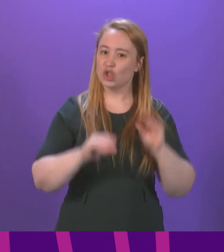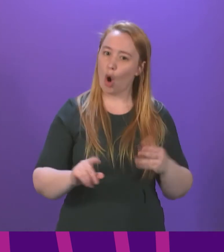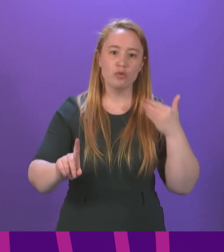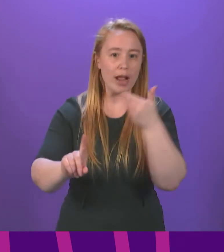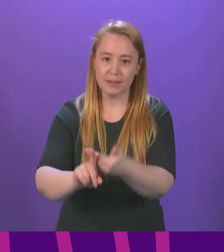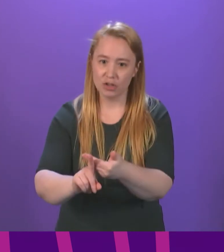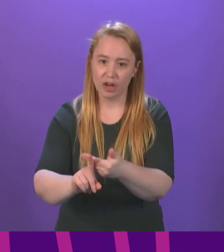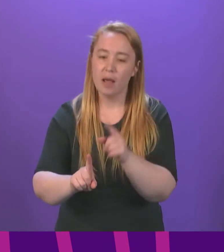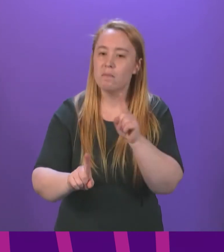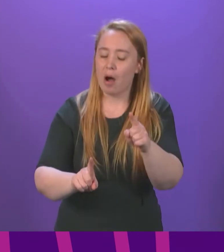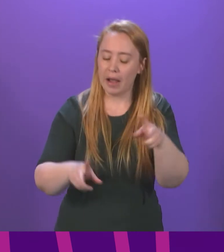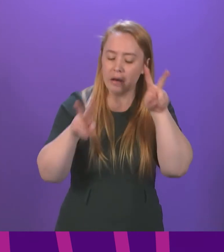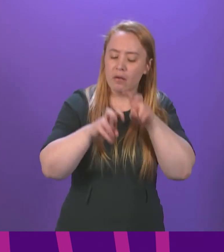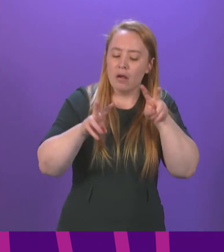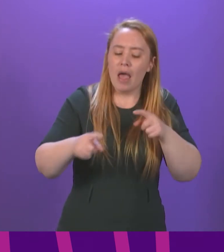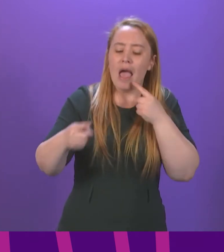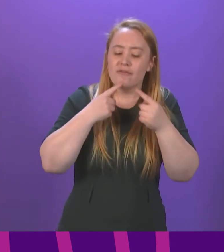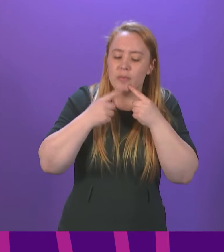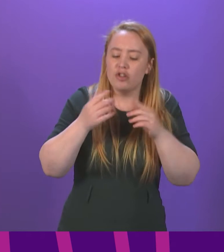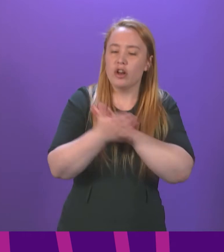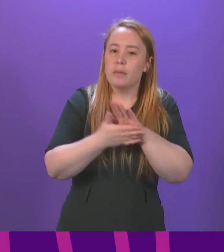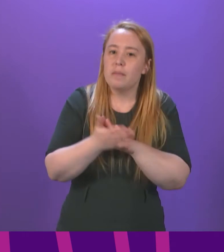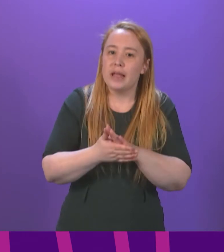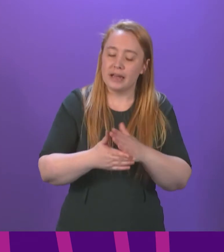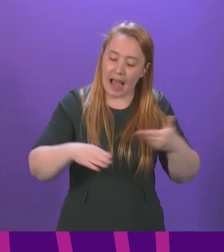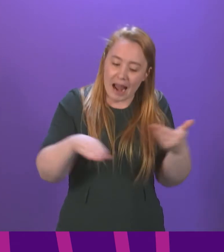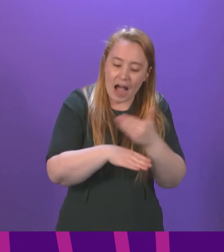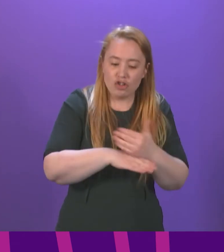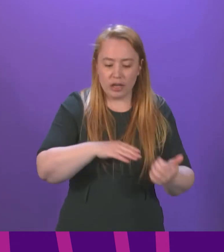information to help us to take action to stop that spread and to enable us to take the right